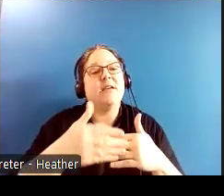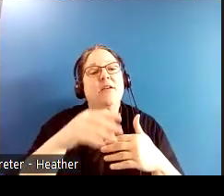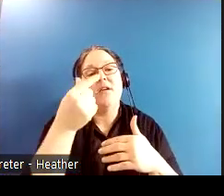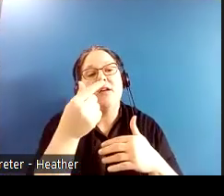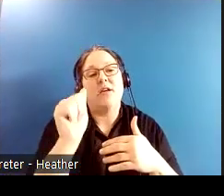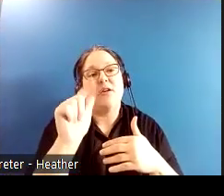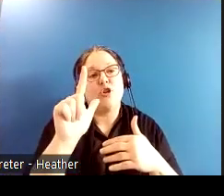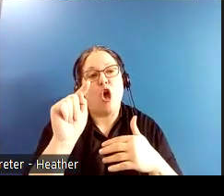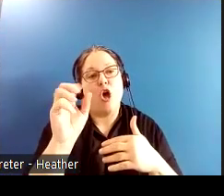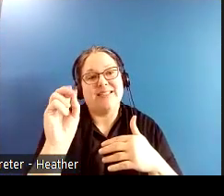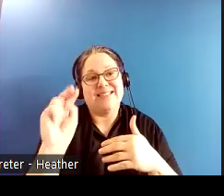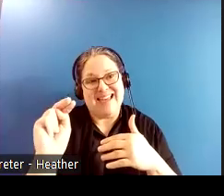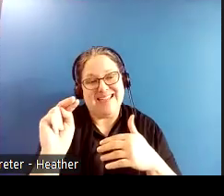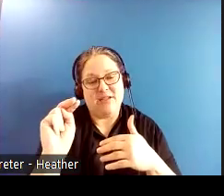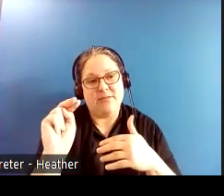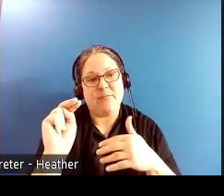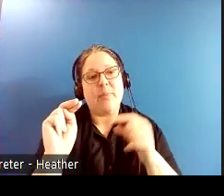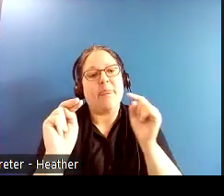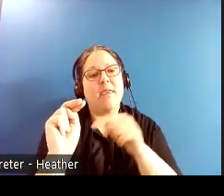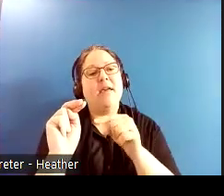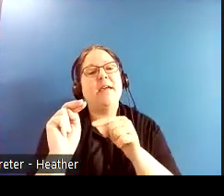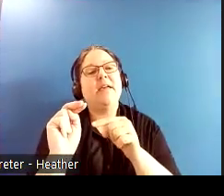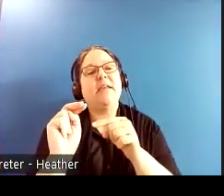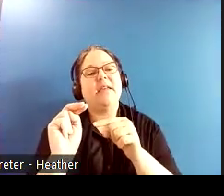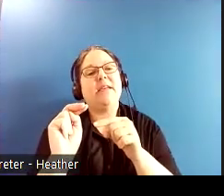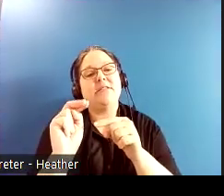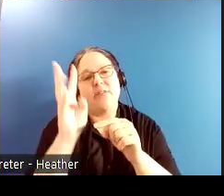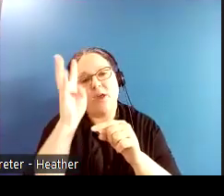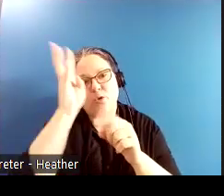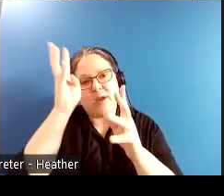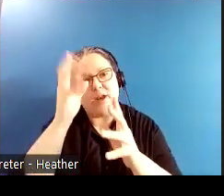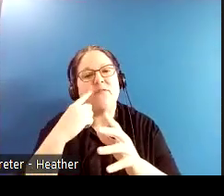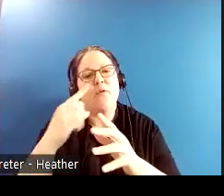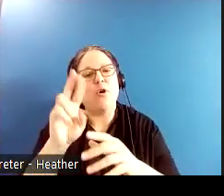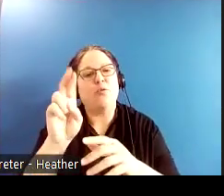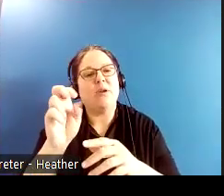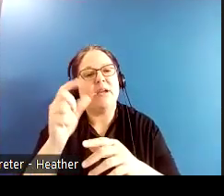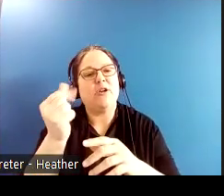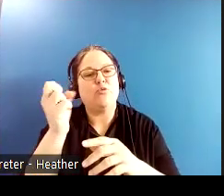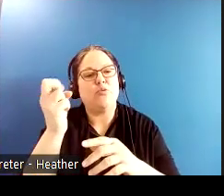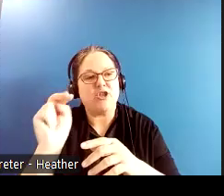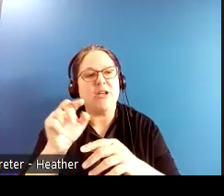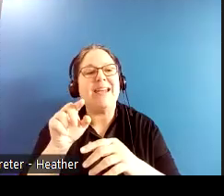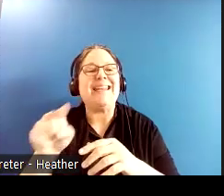will recognize is the creator of regression as well as uh the cousin of Charles Darwin.